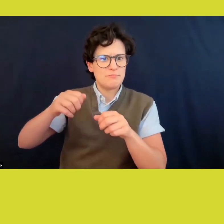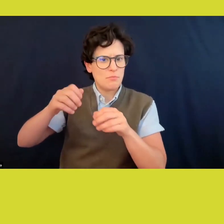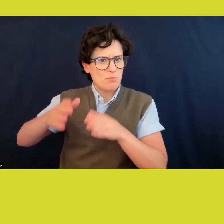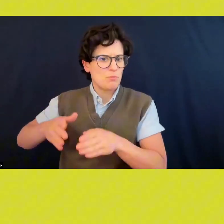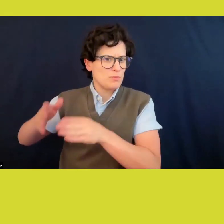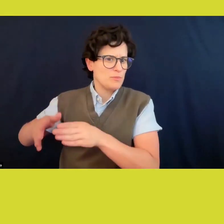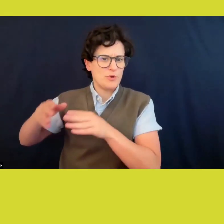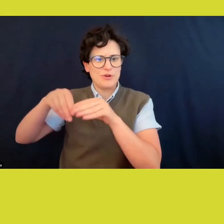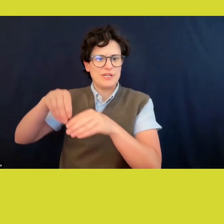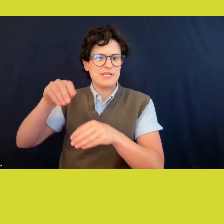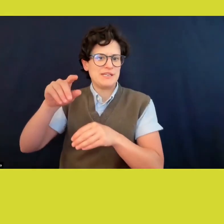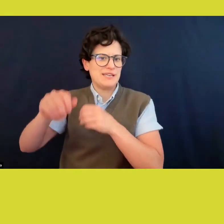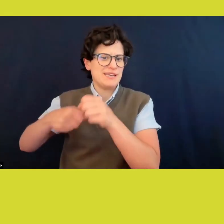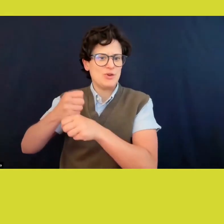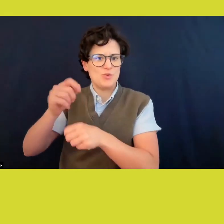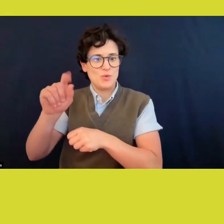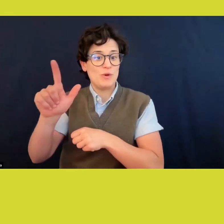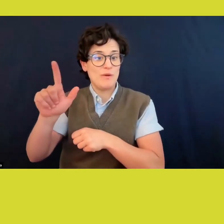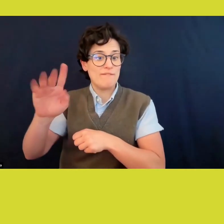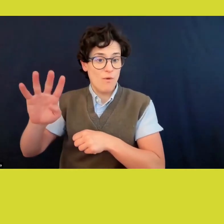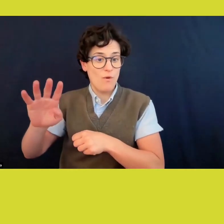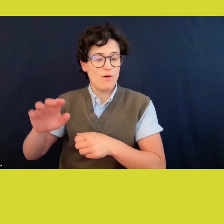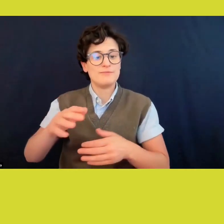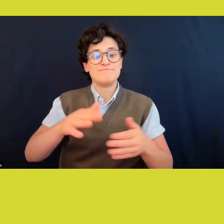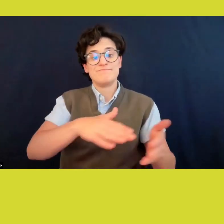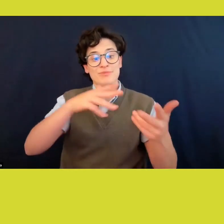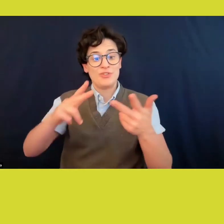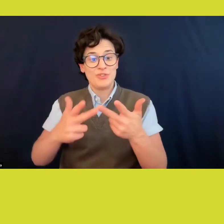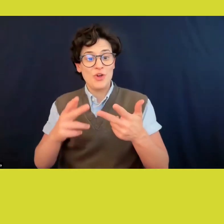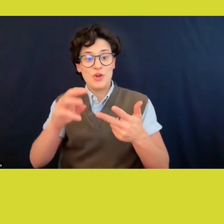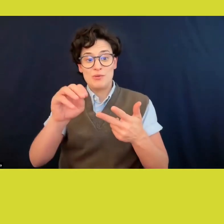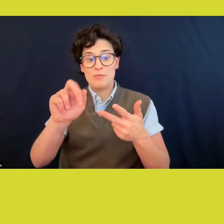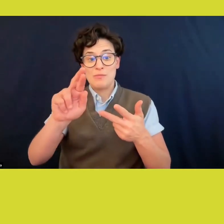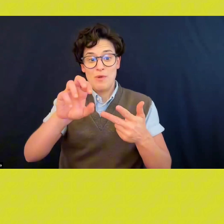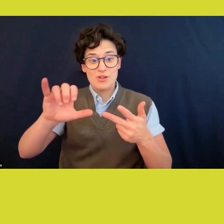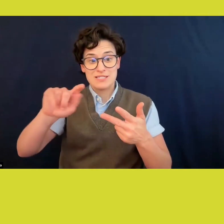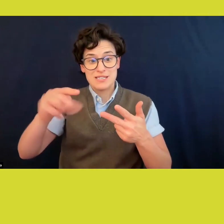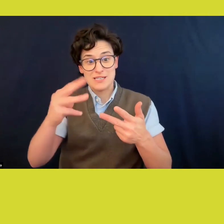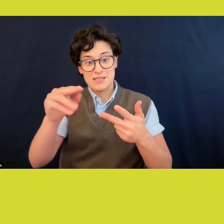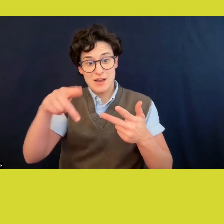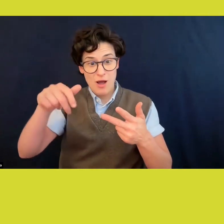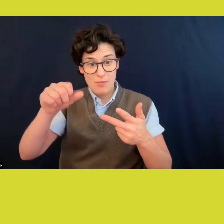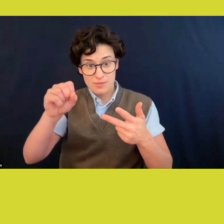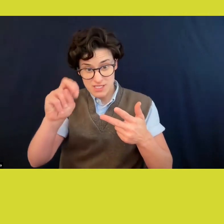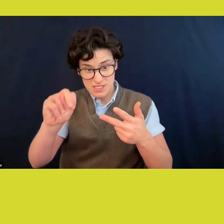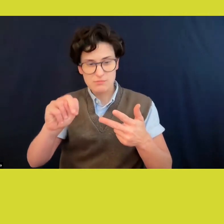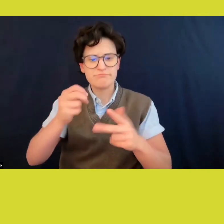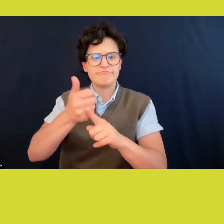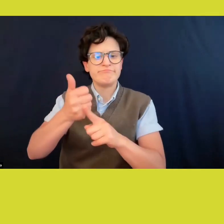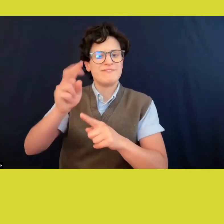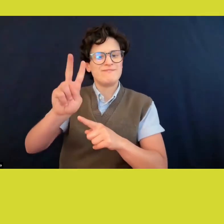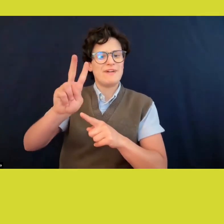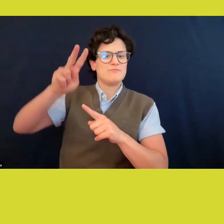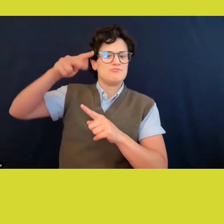homelessness and brings more than 20 years of experience developing and implementing federal